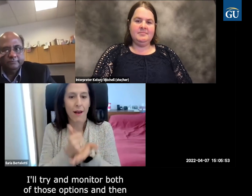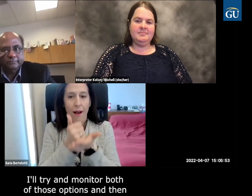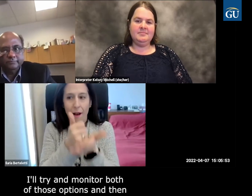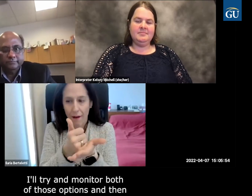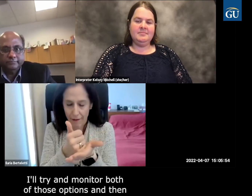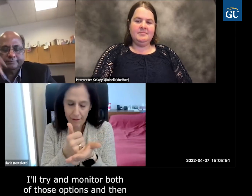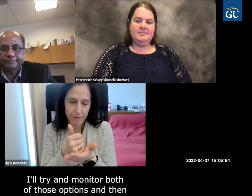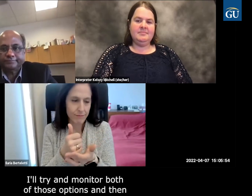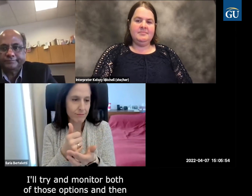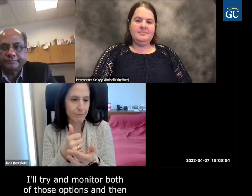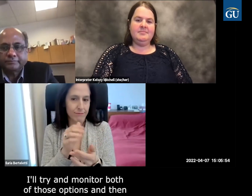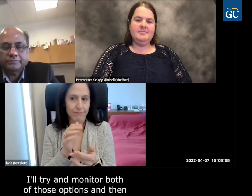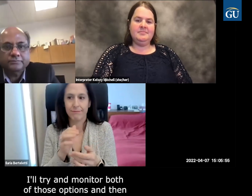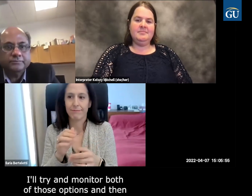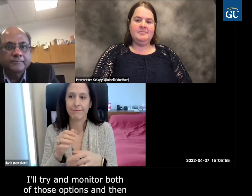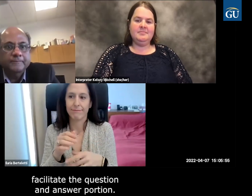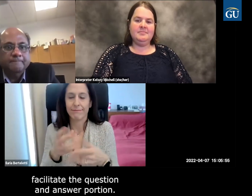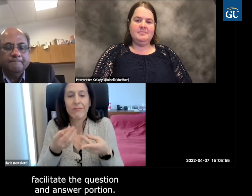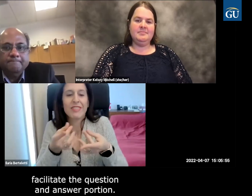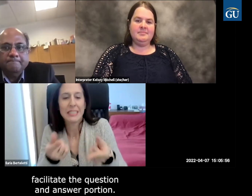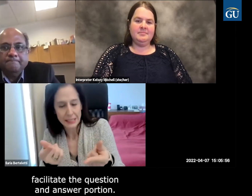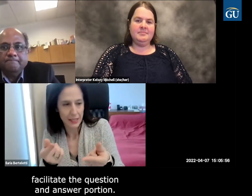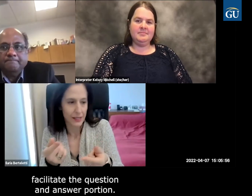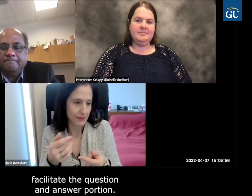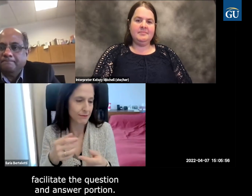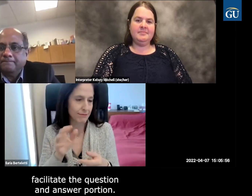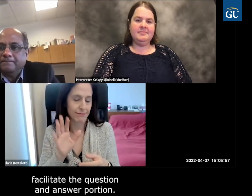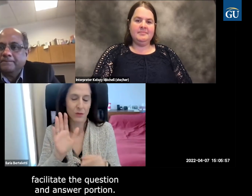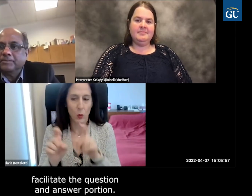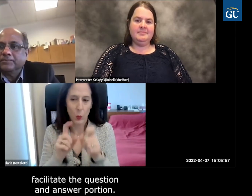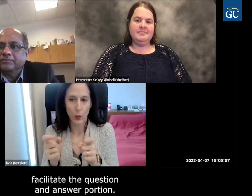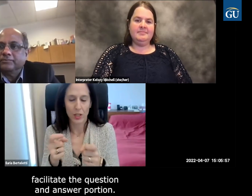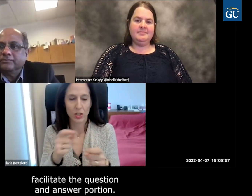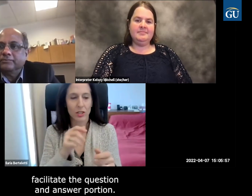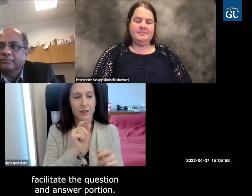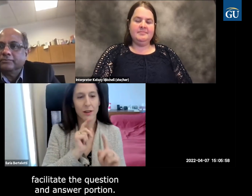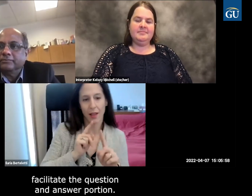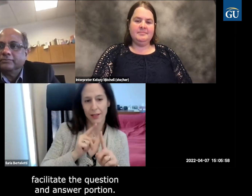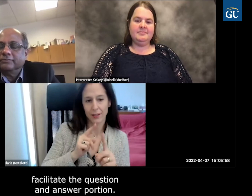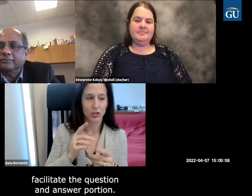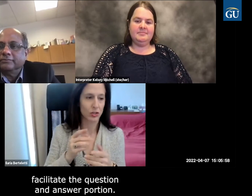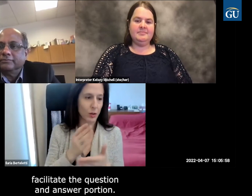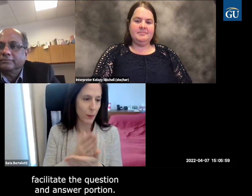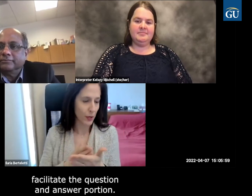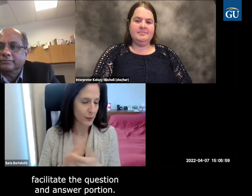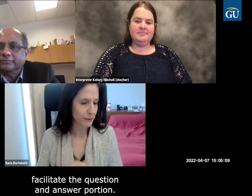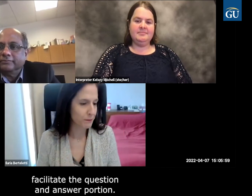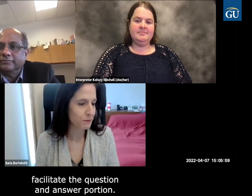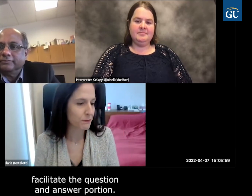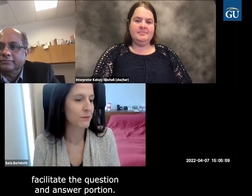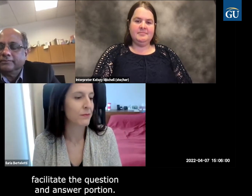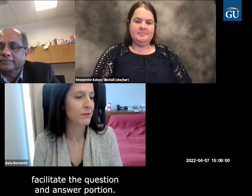options and then facilitate